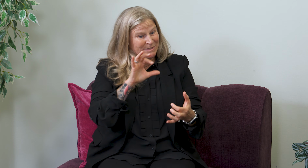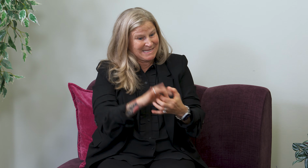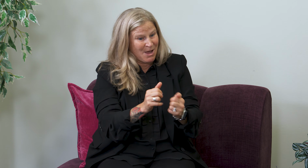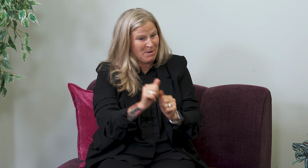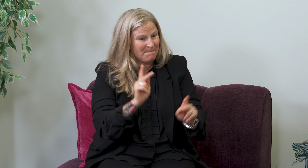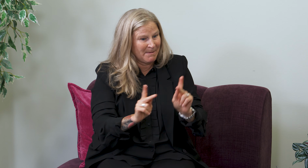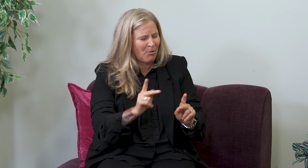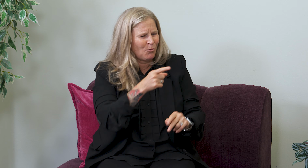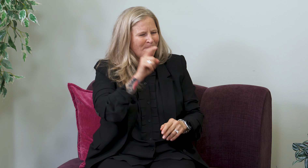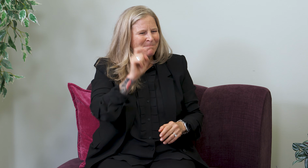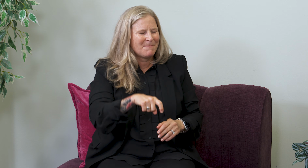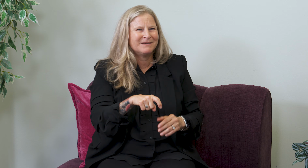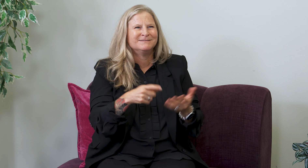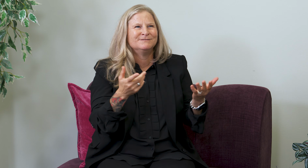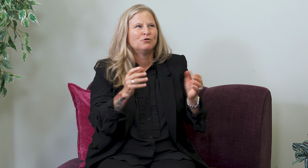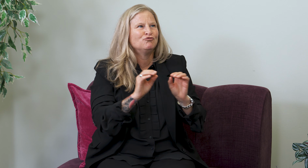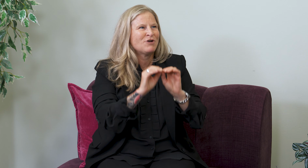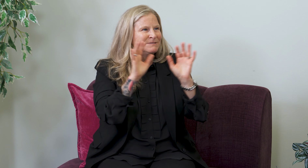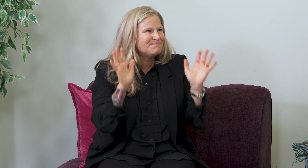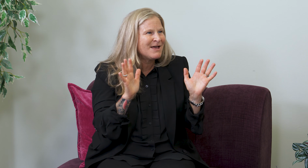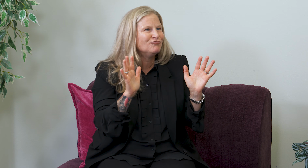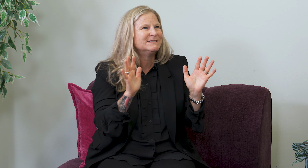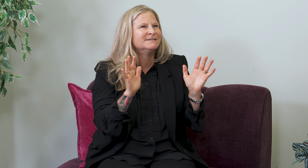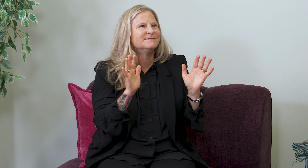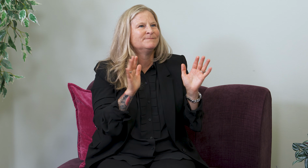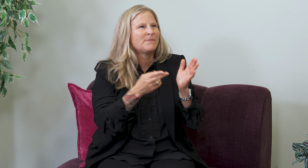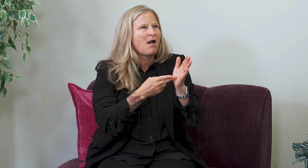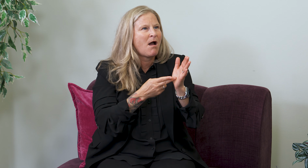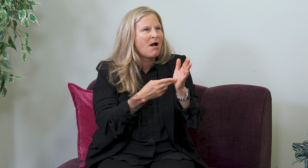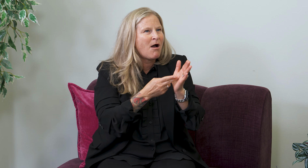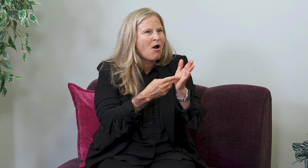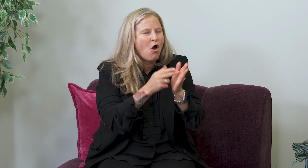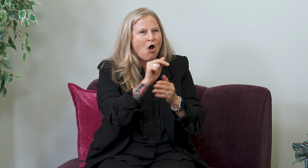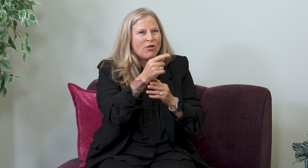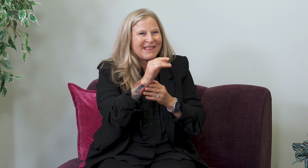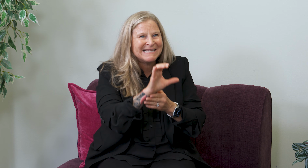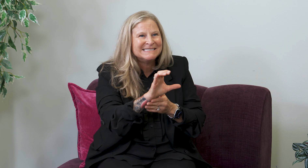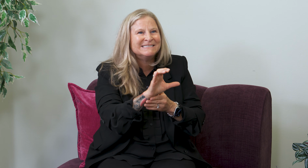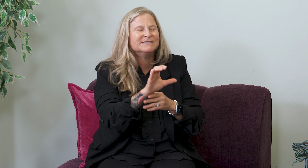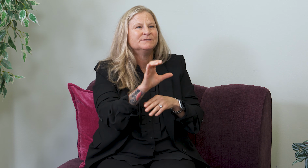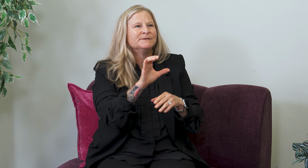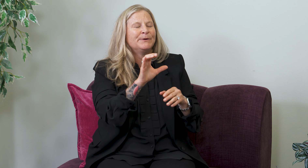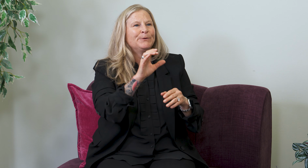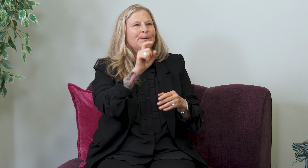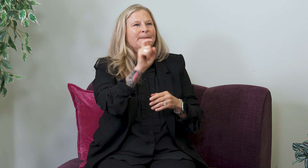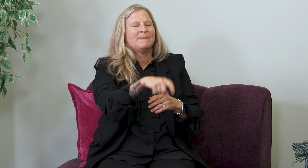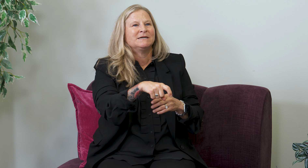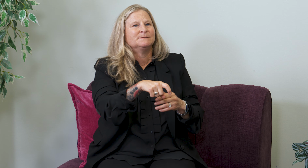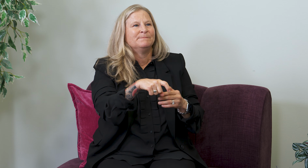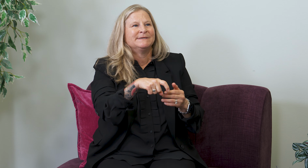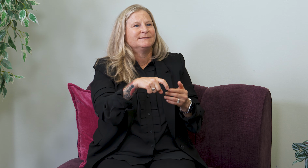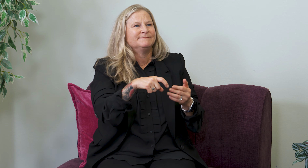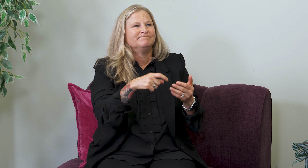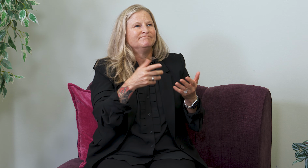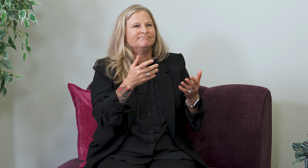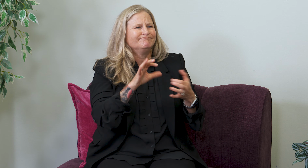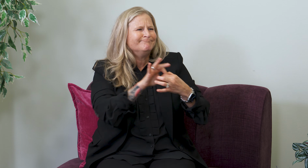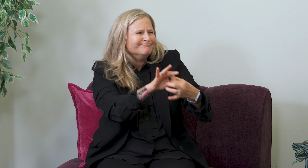So what I would say is to connect with people, you have to be transparent. You have to be authentic.